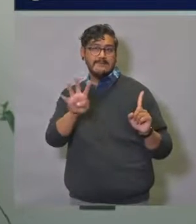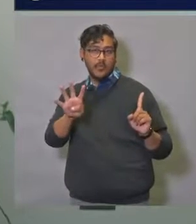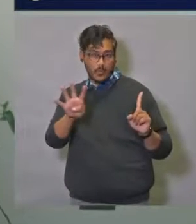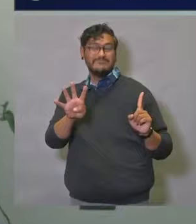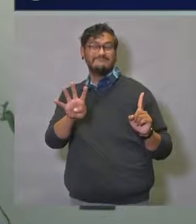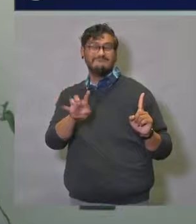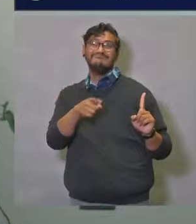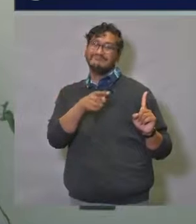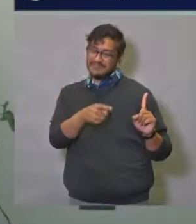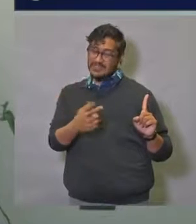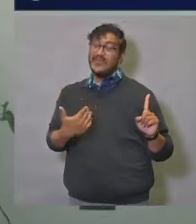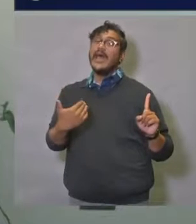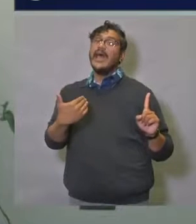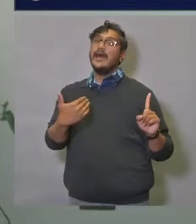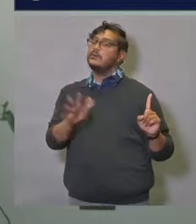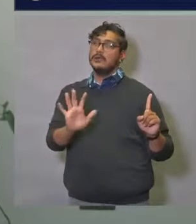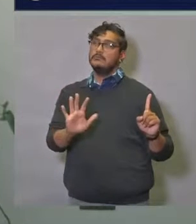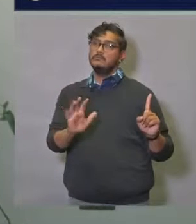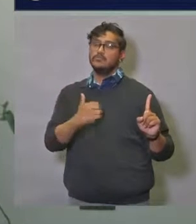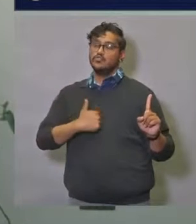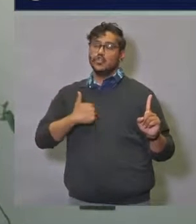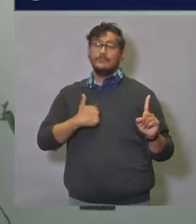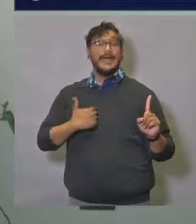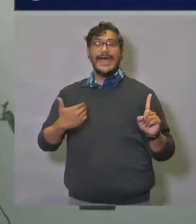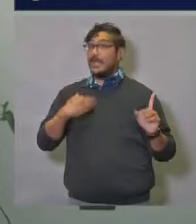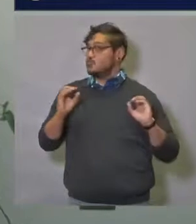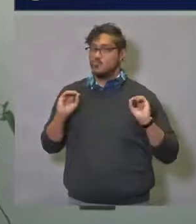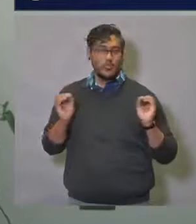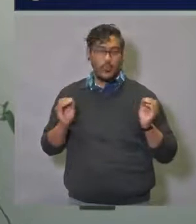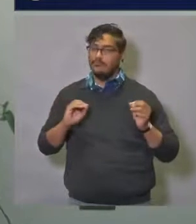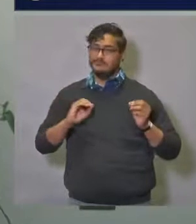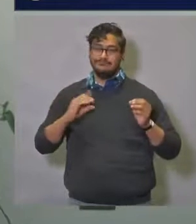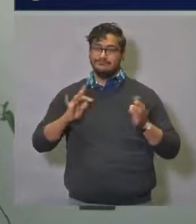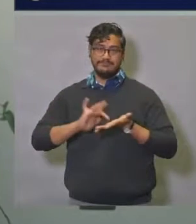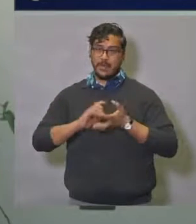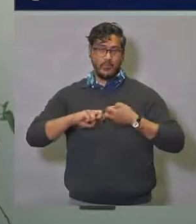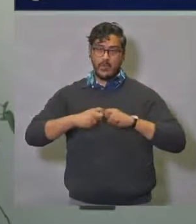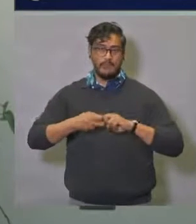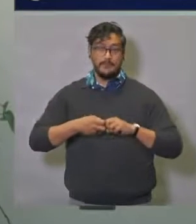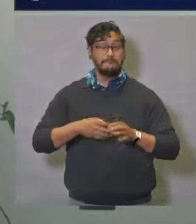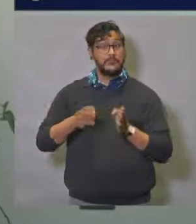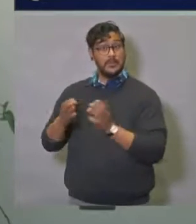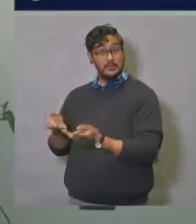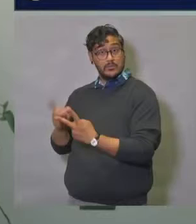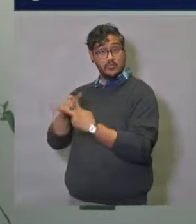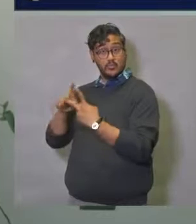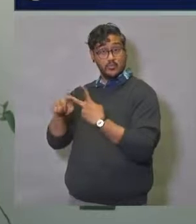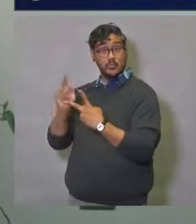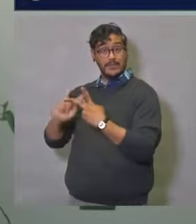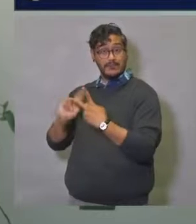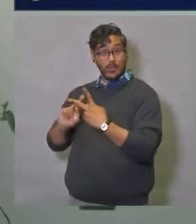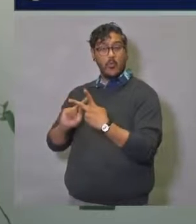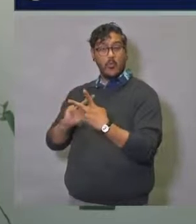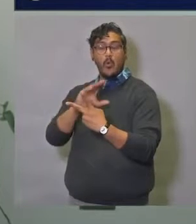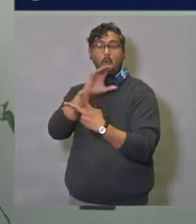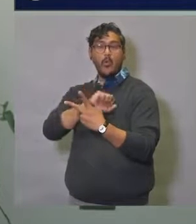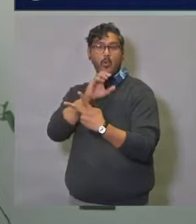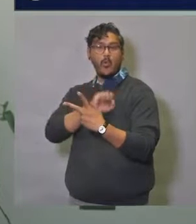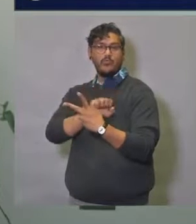THE AGES OF 50 AND 64 AND HAD NO UNDERLYING HEALTH